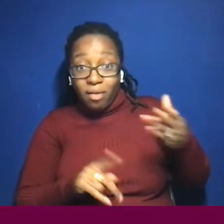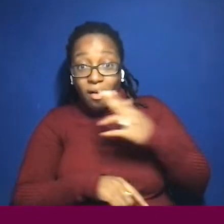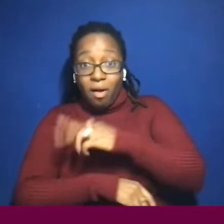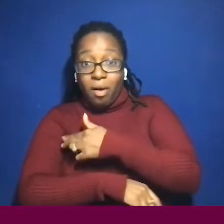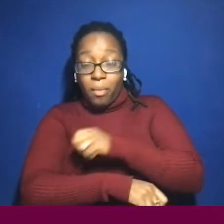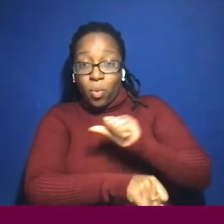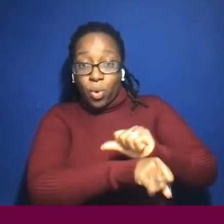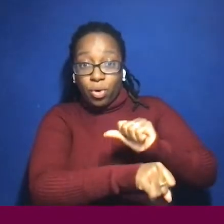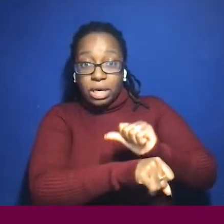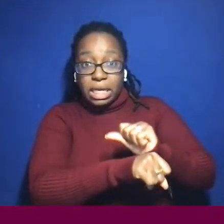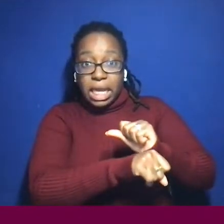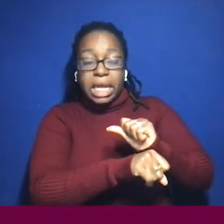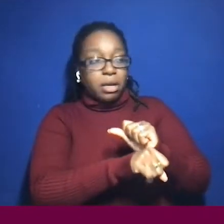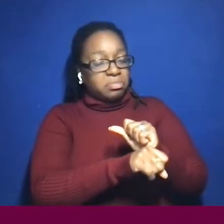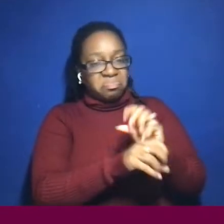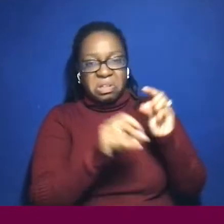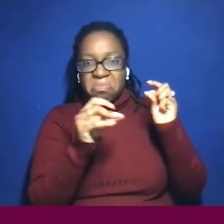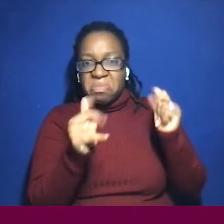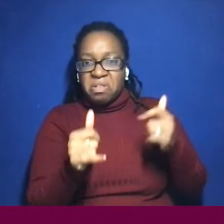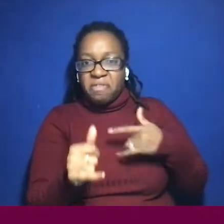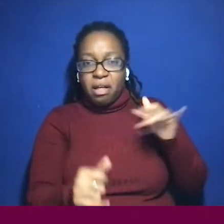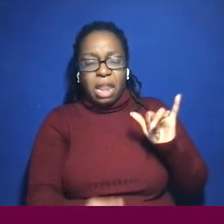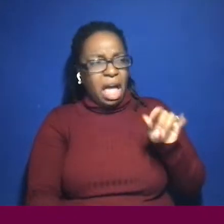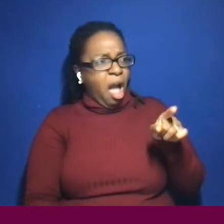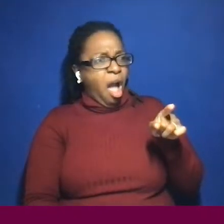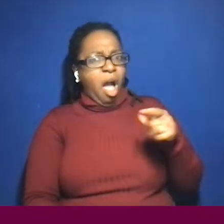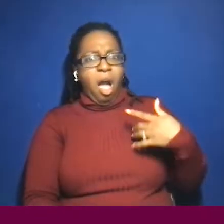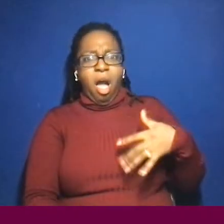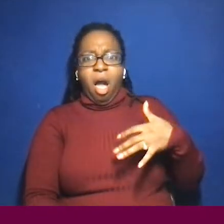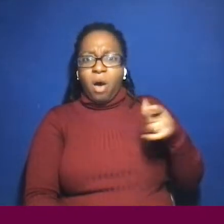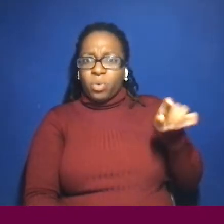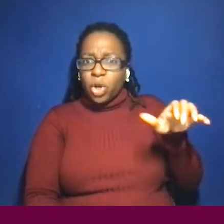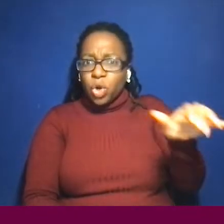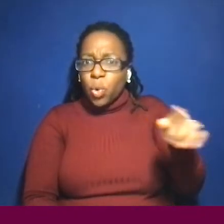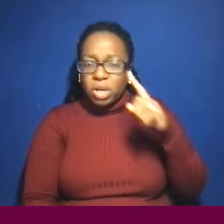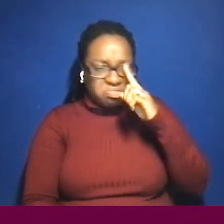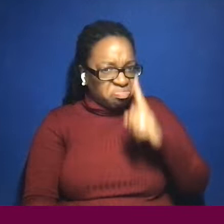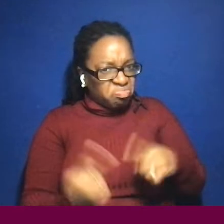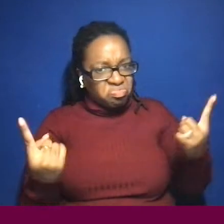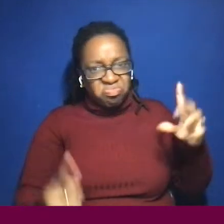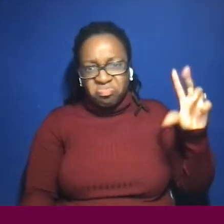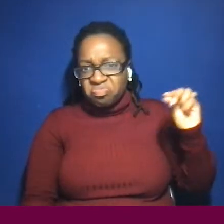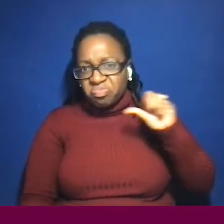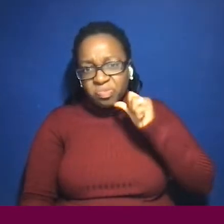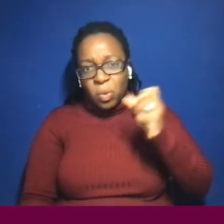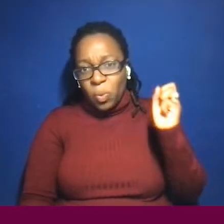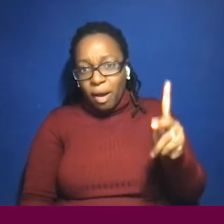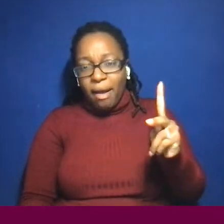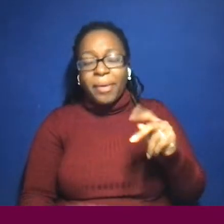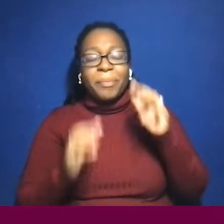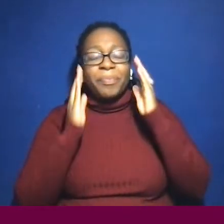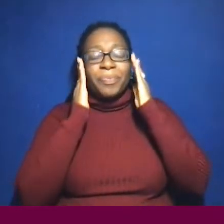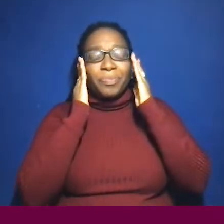they disagreed with what some of their colleagues had done. And I had just written a book about a